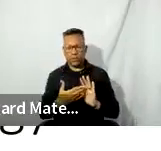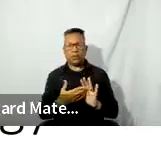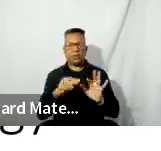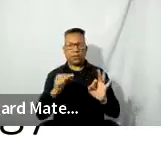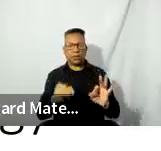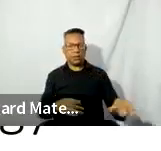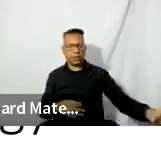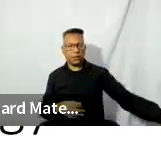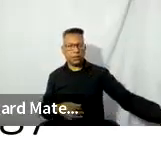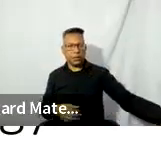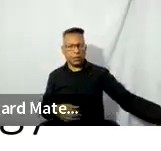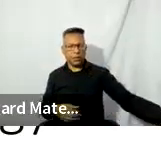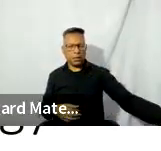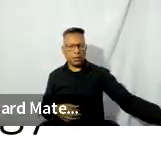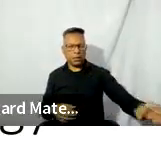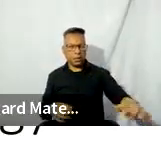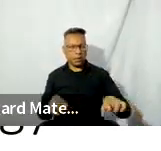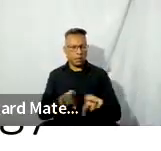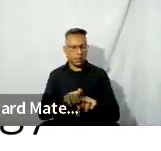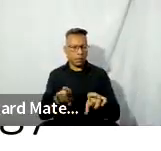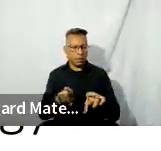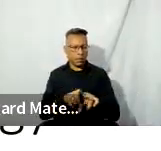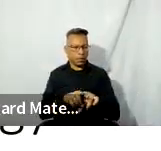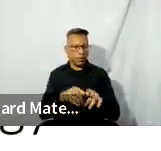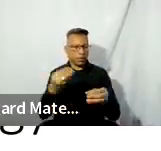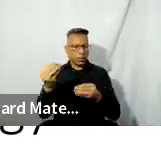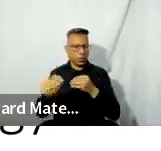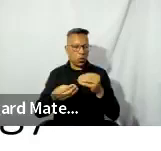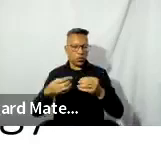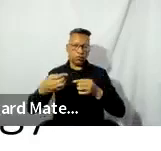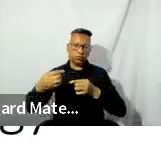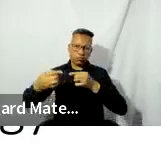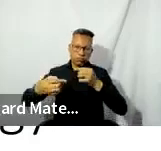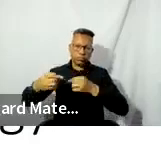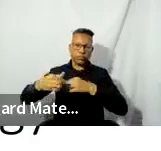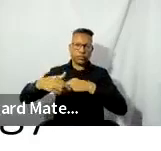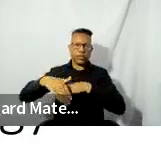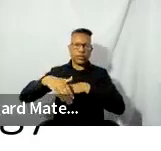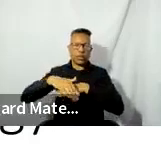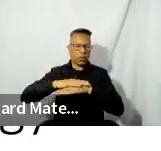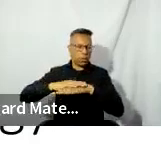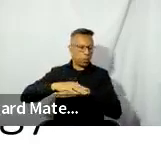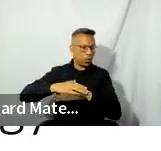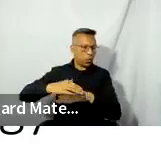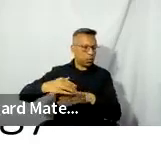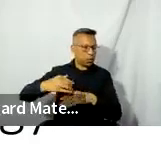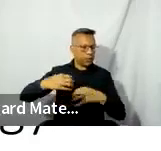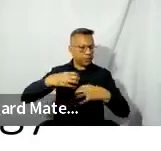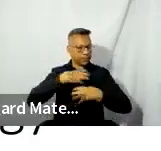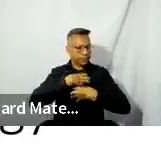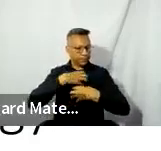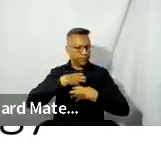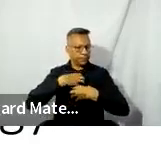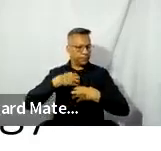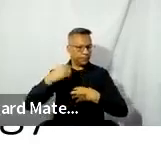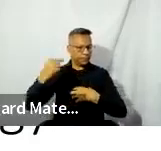in the development of particular cultural forms of being and, in fact And in fact, they gotski makes it clear that this applies to